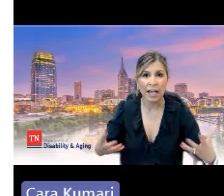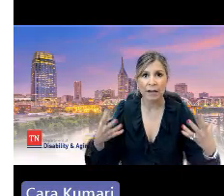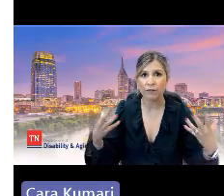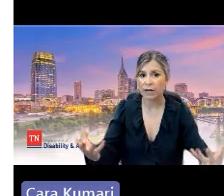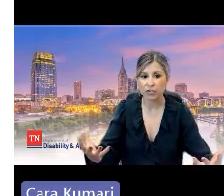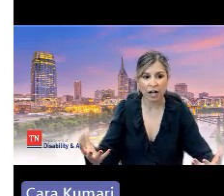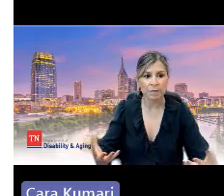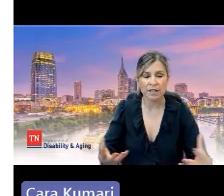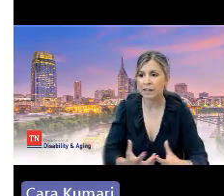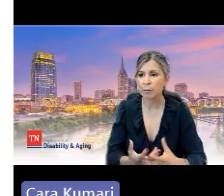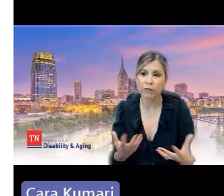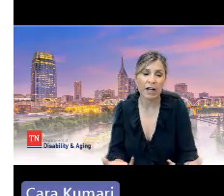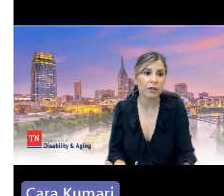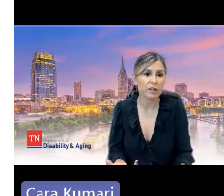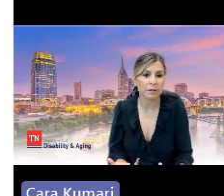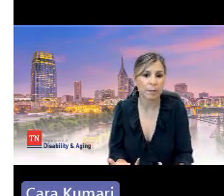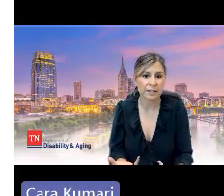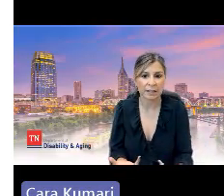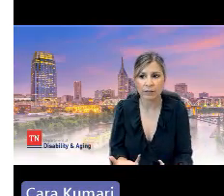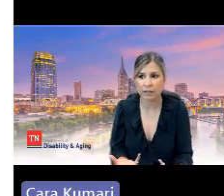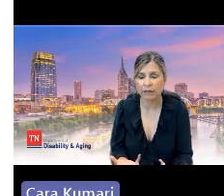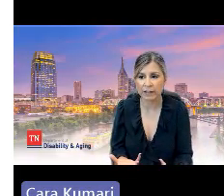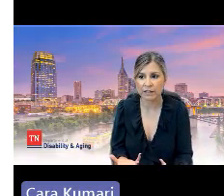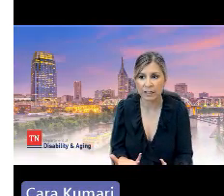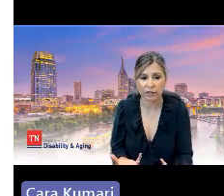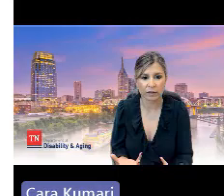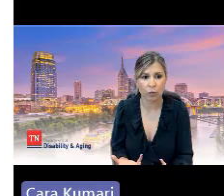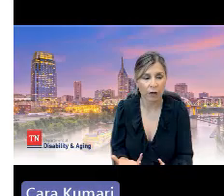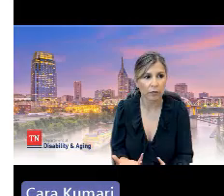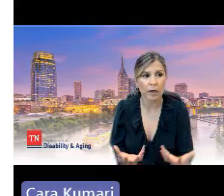and find jobs and then provide those independent living skills as well?